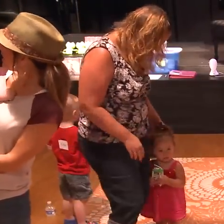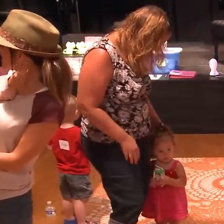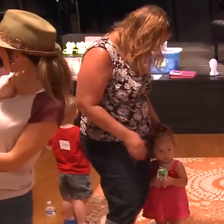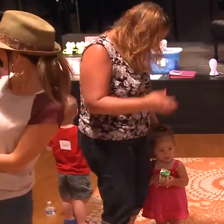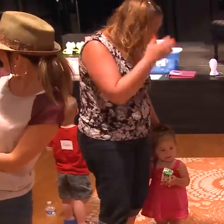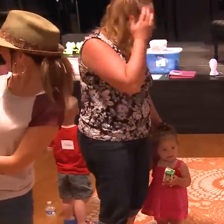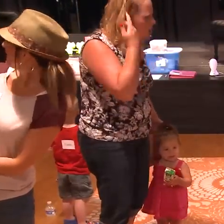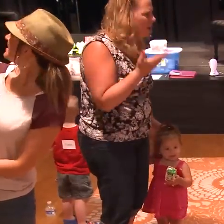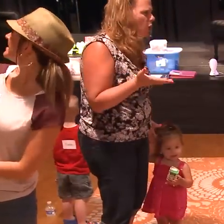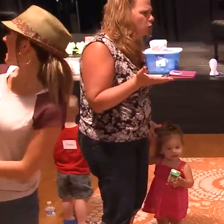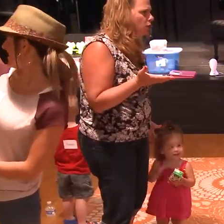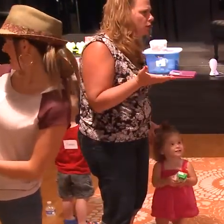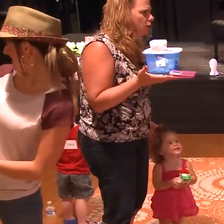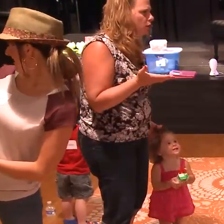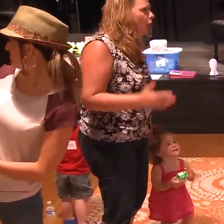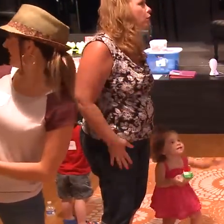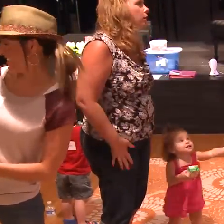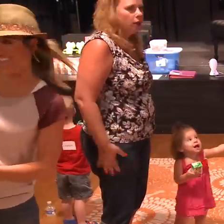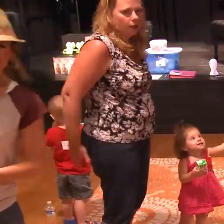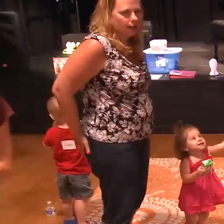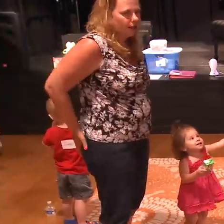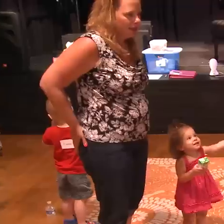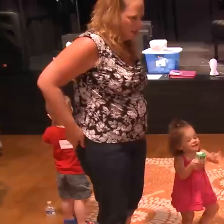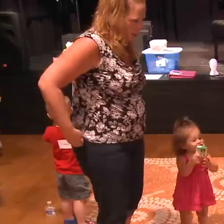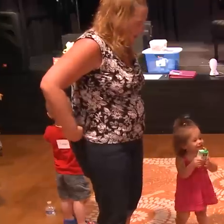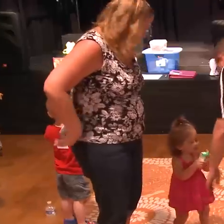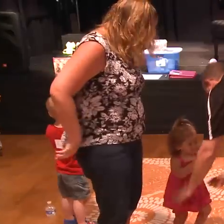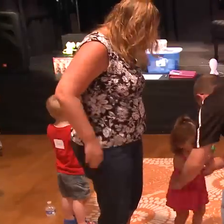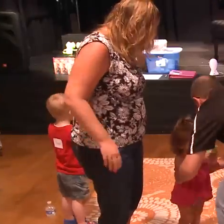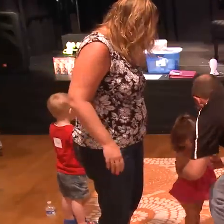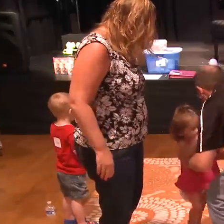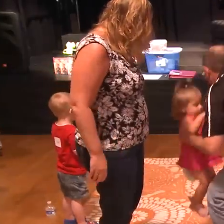I knew you were great, It's time to celebrate